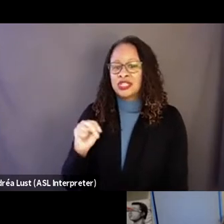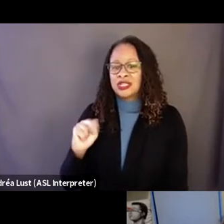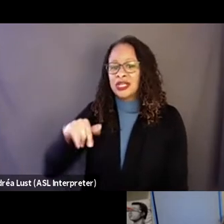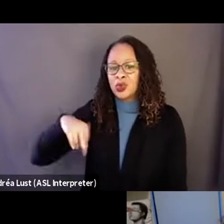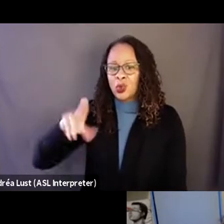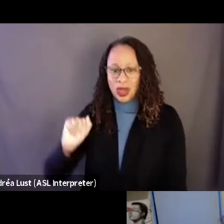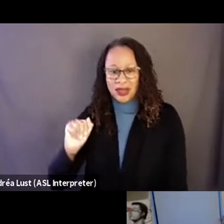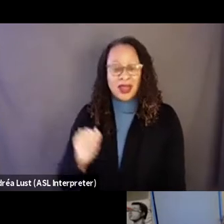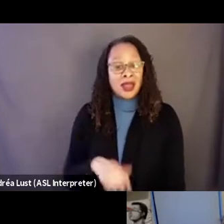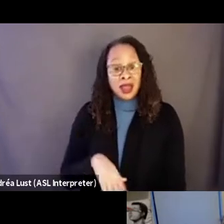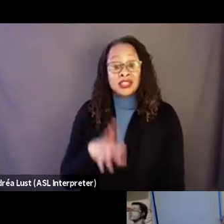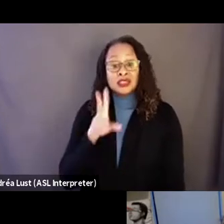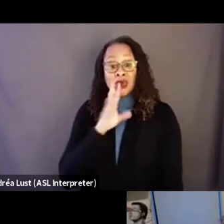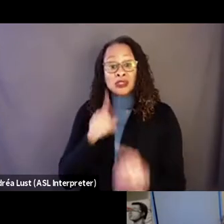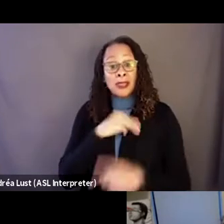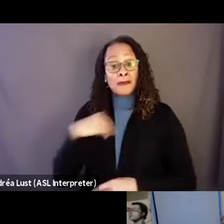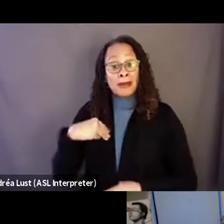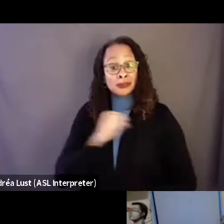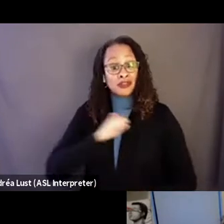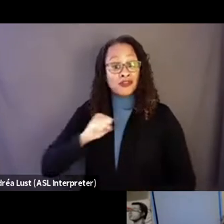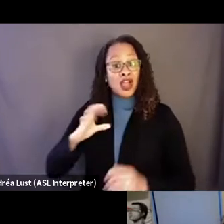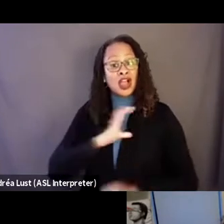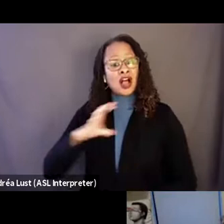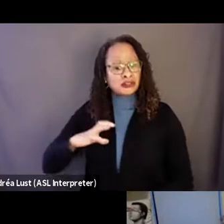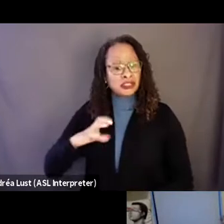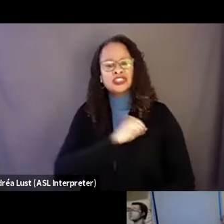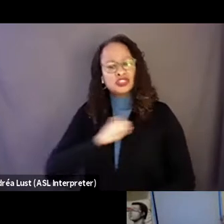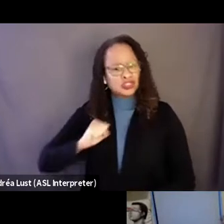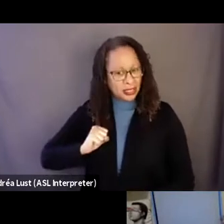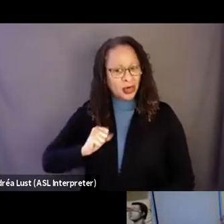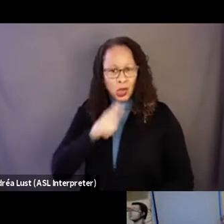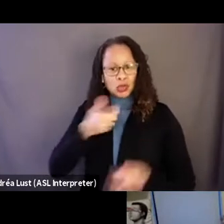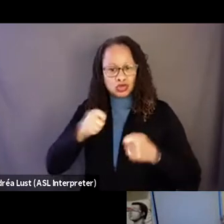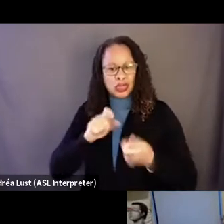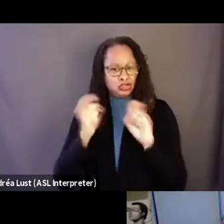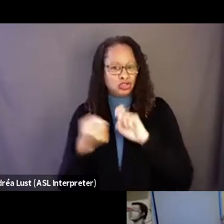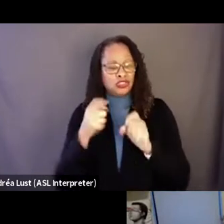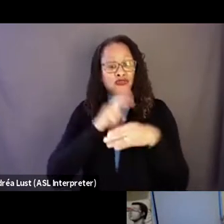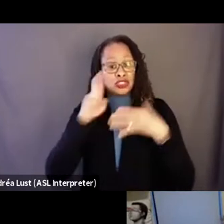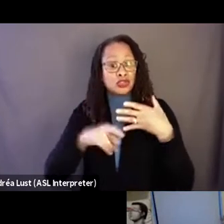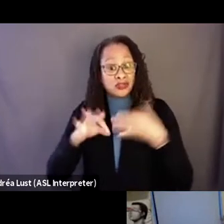who were voting to overturn try to overturn the results. And a lot of those same people are the folks